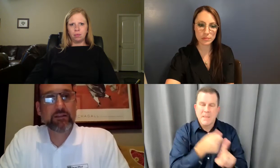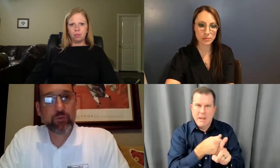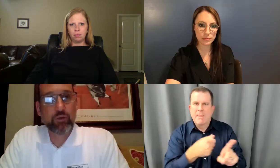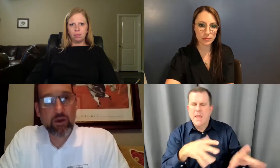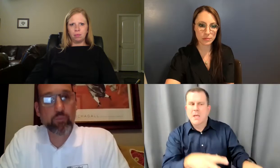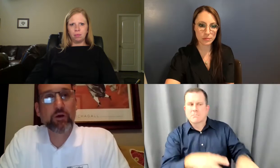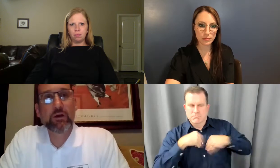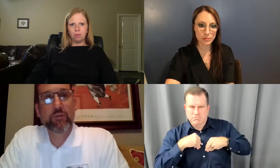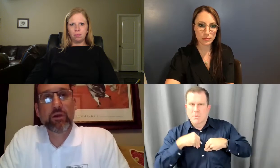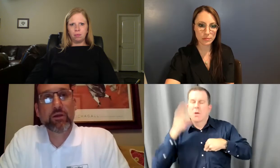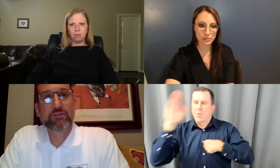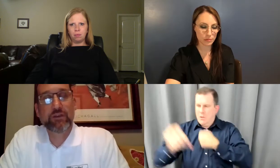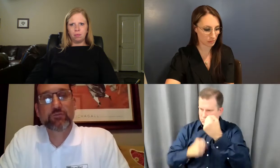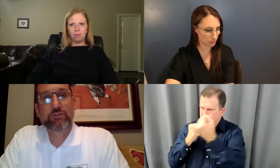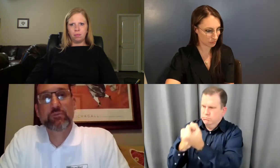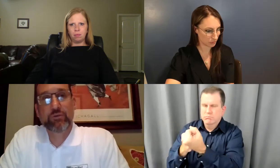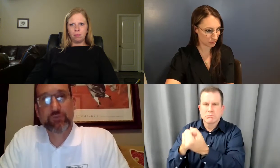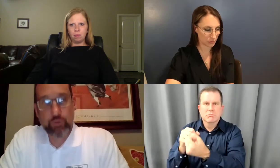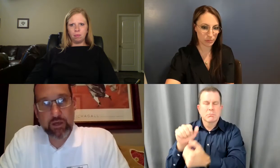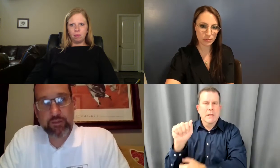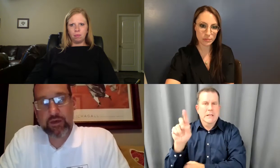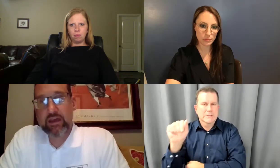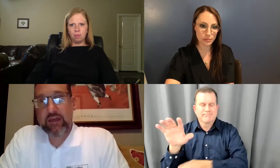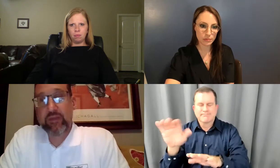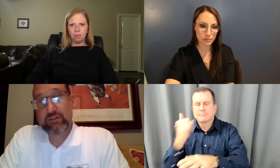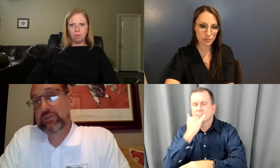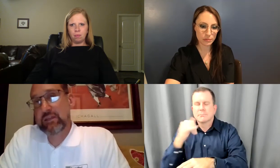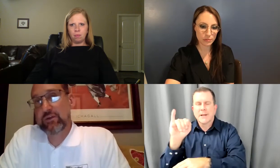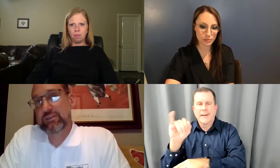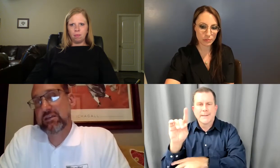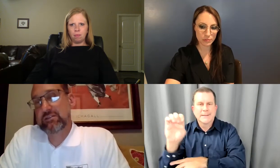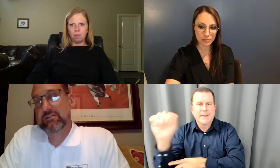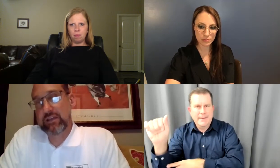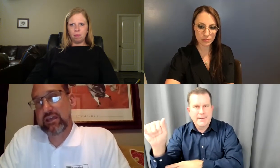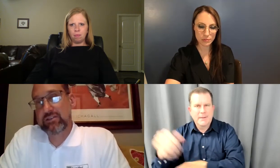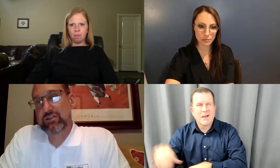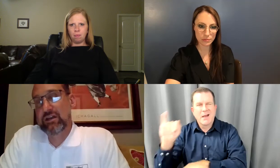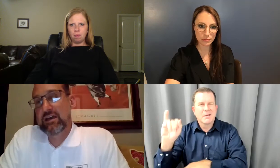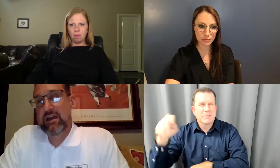that they will help the parents of kids with disabilities with. And they do take those cases on occasion